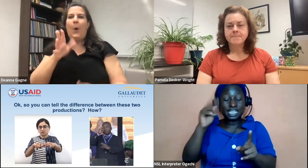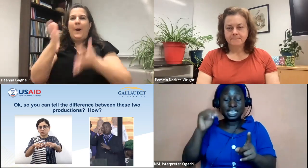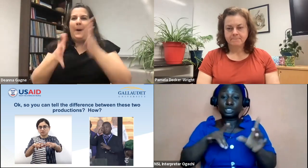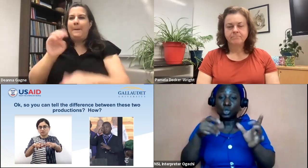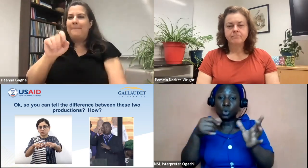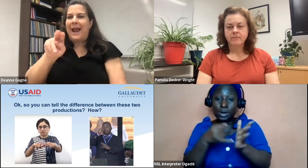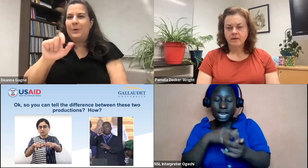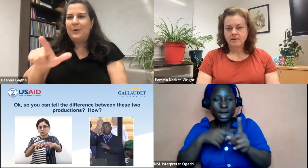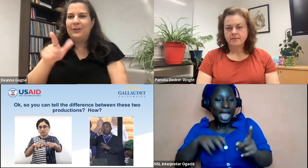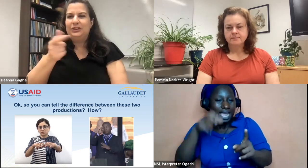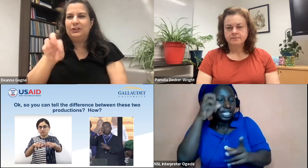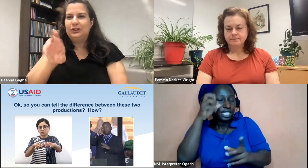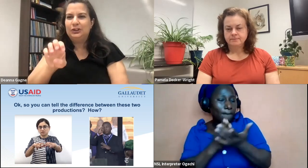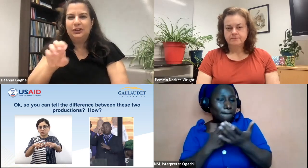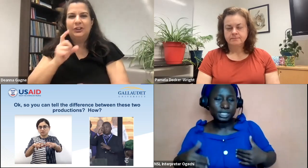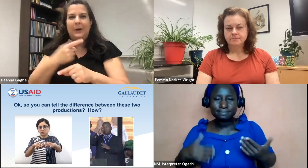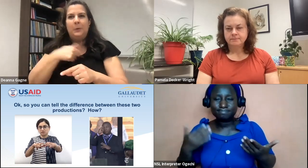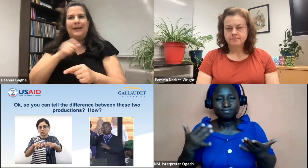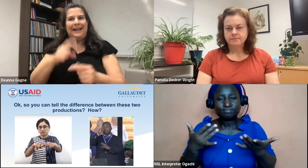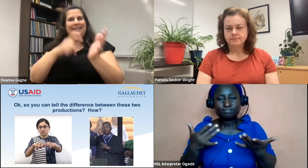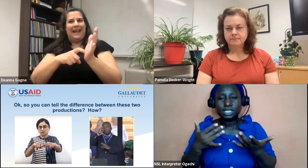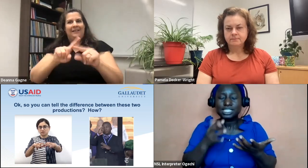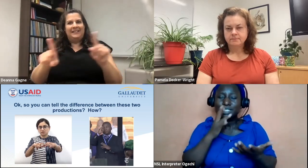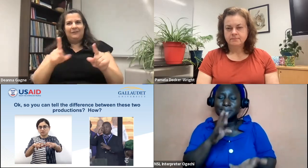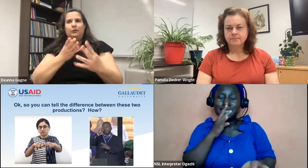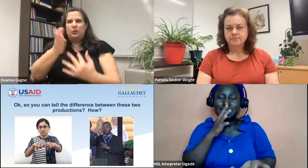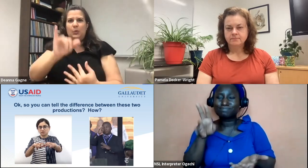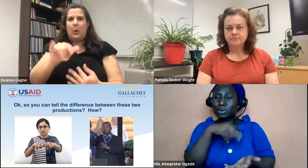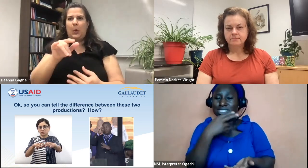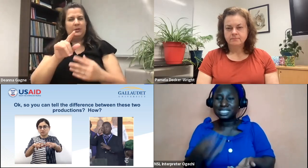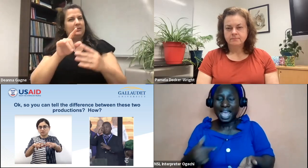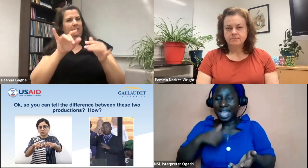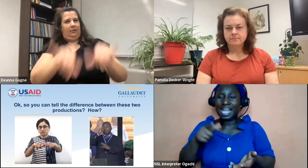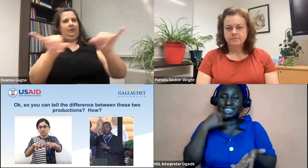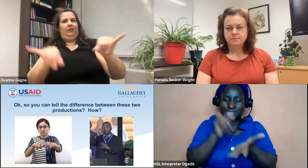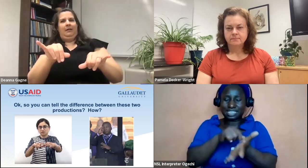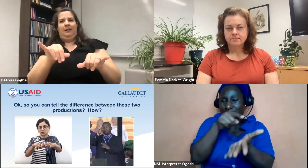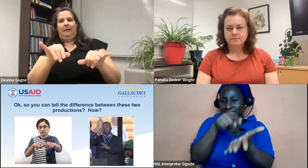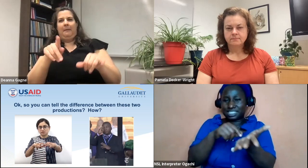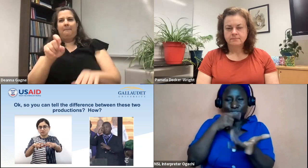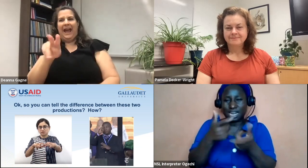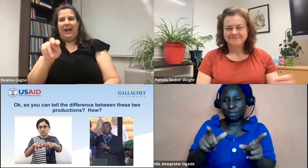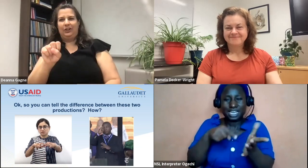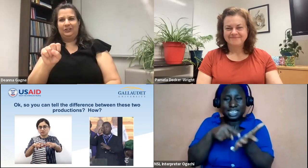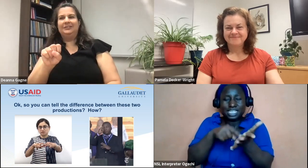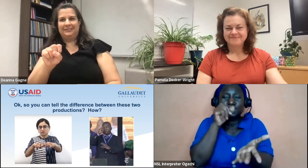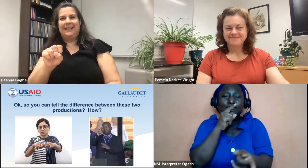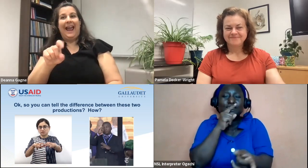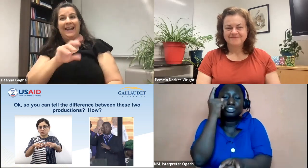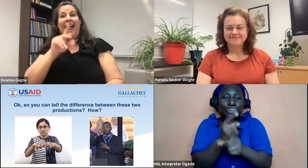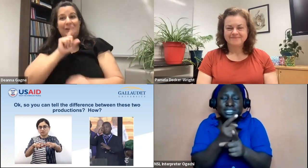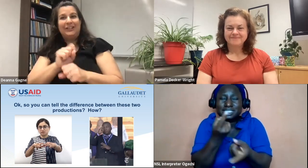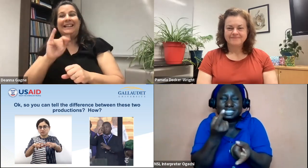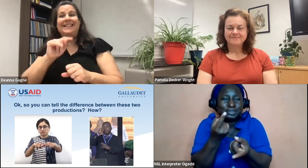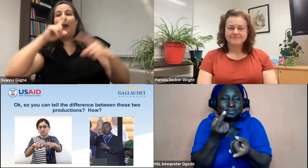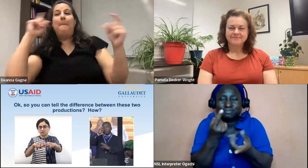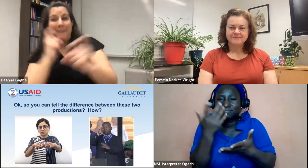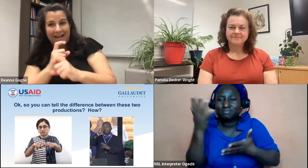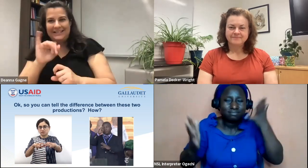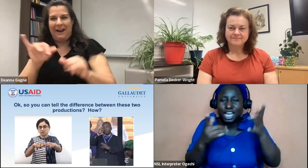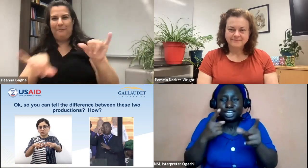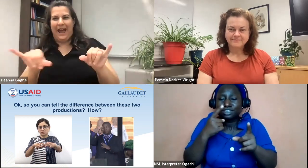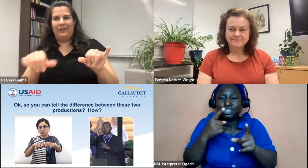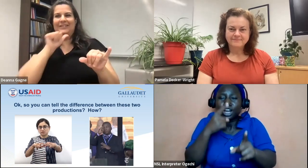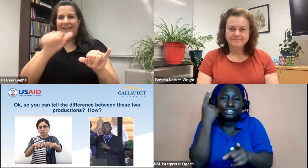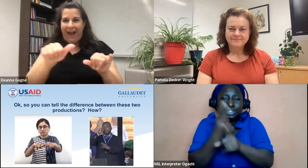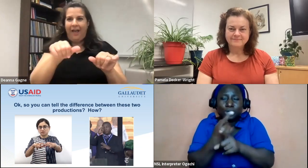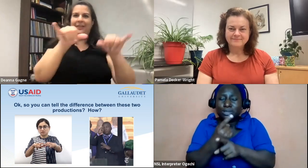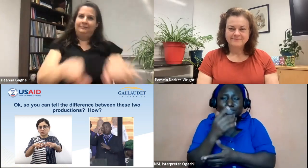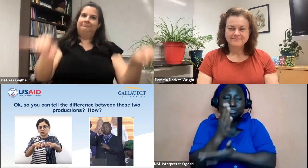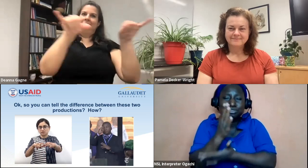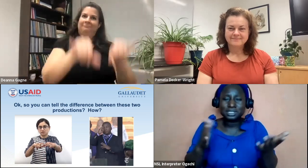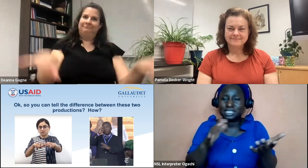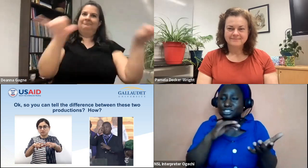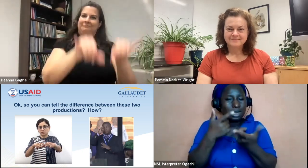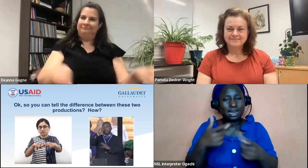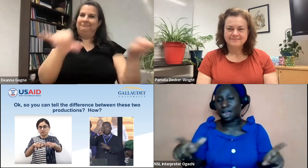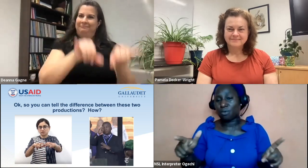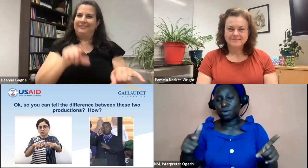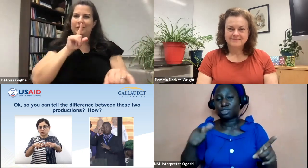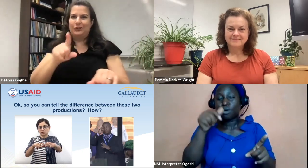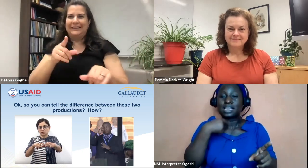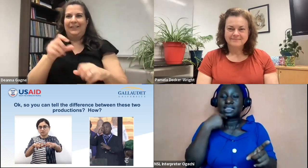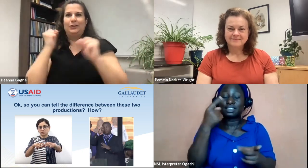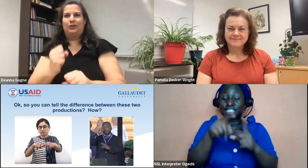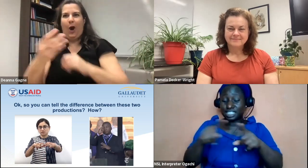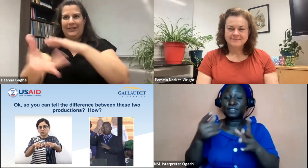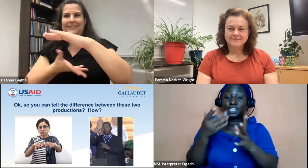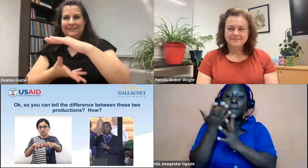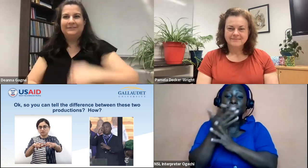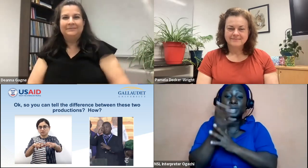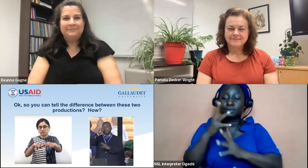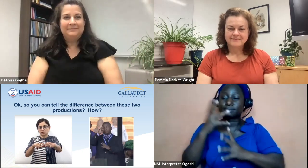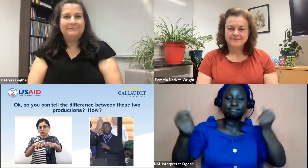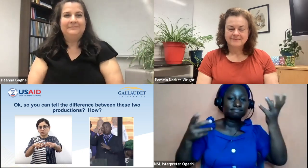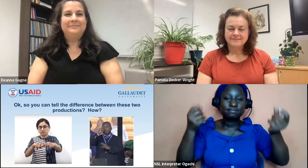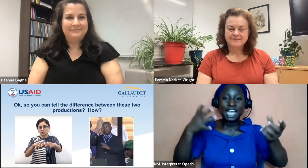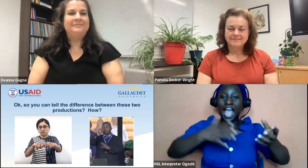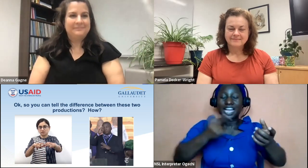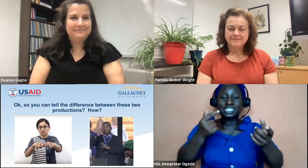vocal gestures or manual gestures. In either case you could tell the difference between gesture and language by the use of patterns. and it's the complexity of patterns, not the repetitive simplicity of a a single pattern